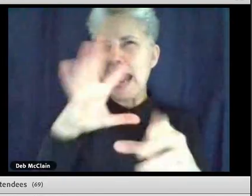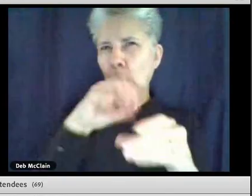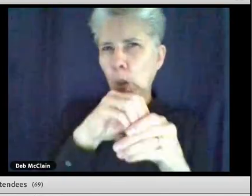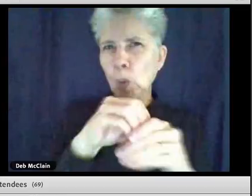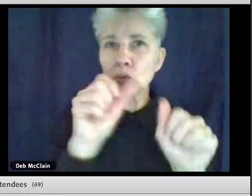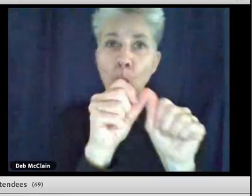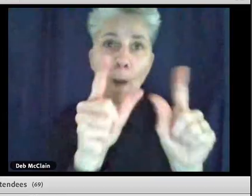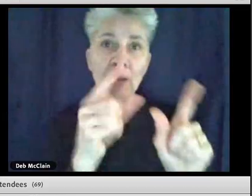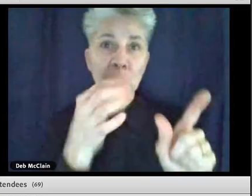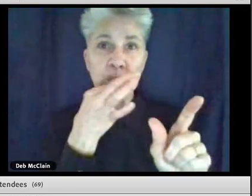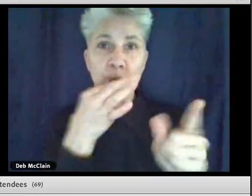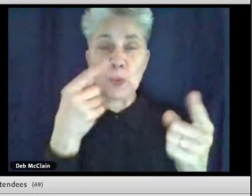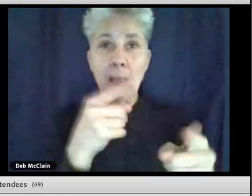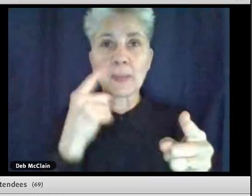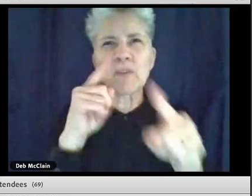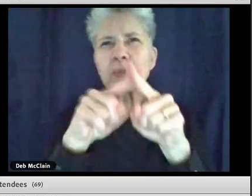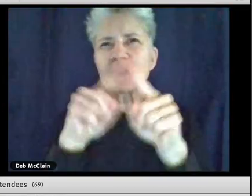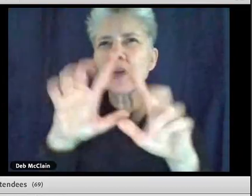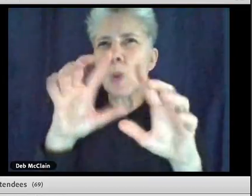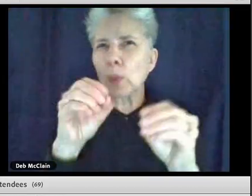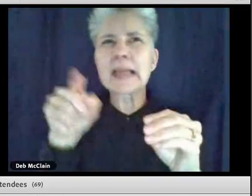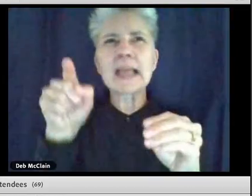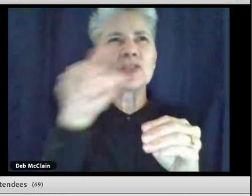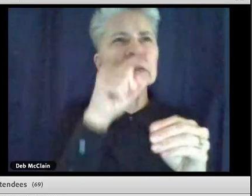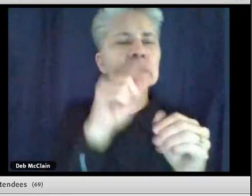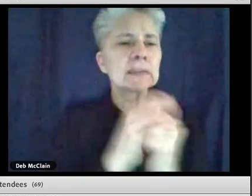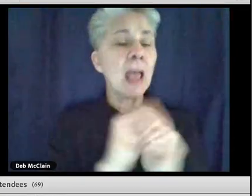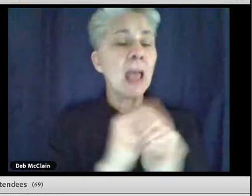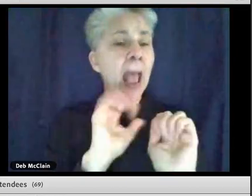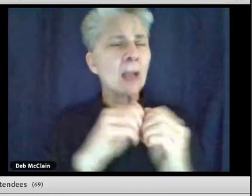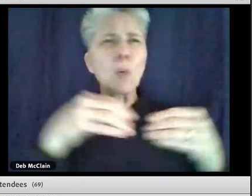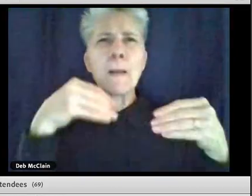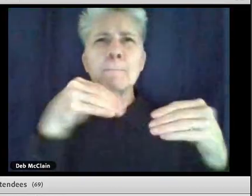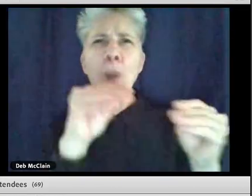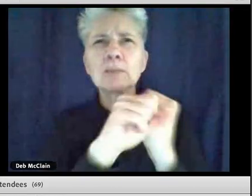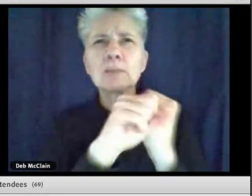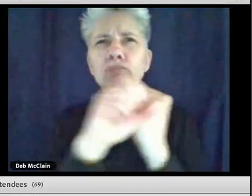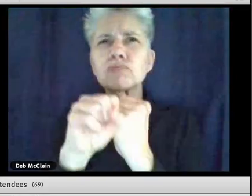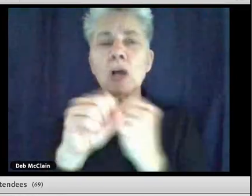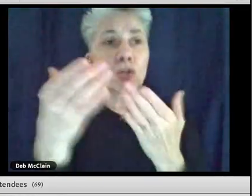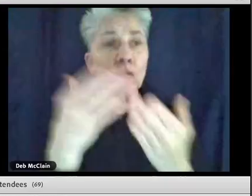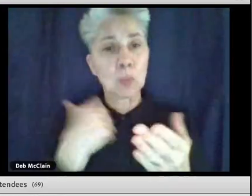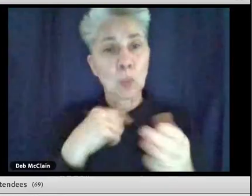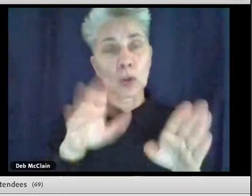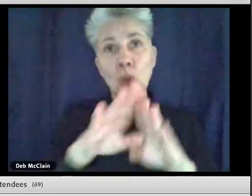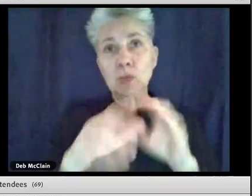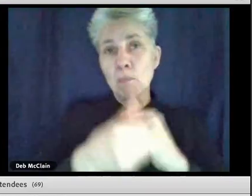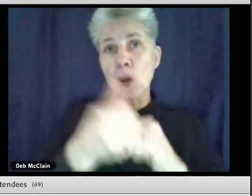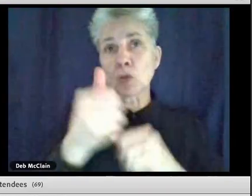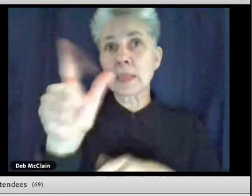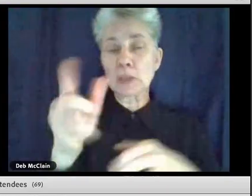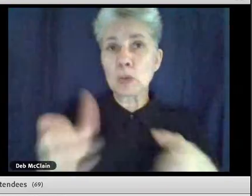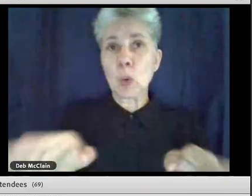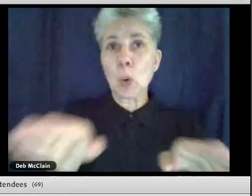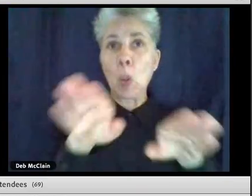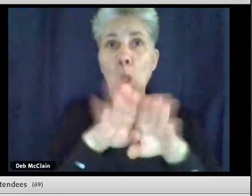that are coming up from different organizations. How can we market our services? I mean, we're closed, right, most of us, and what forms should that take,